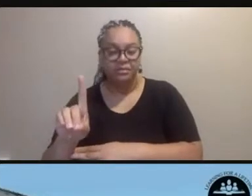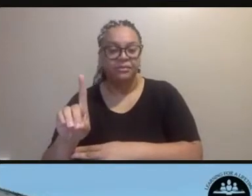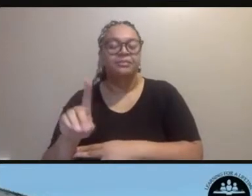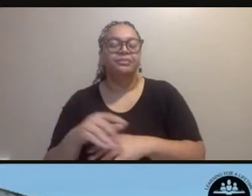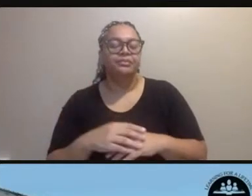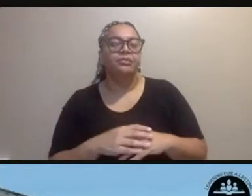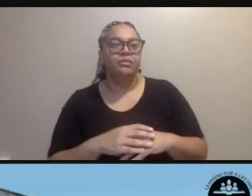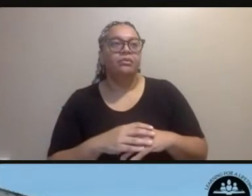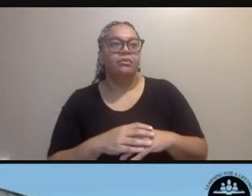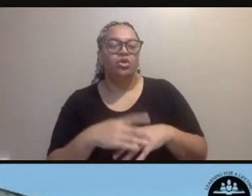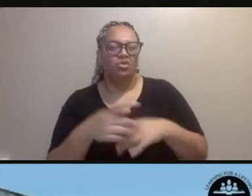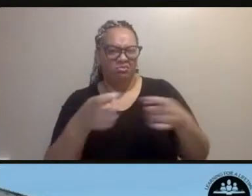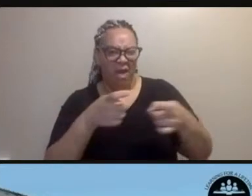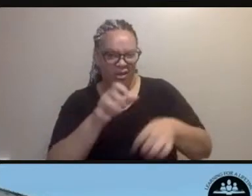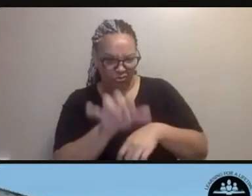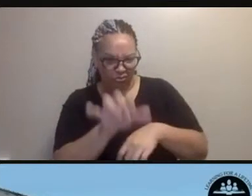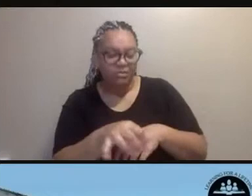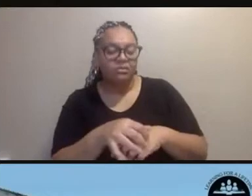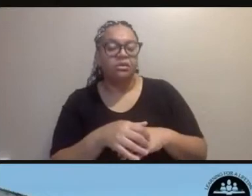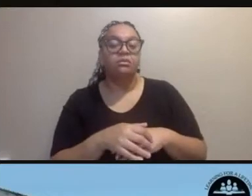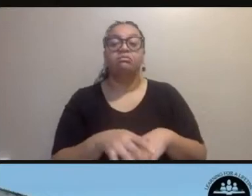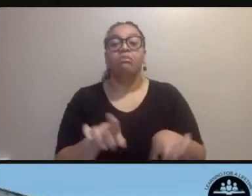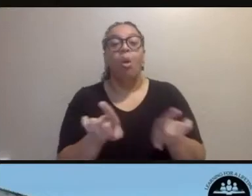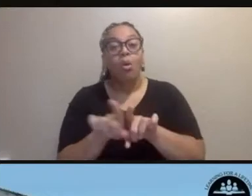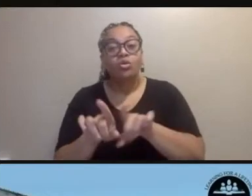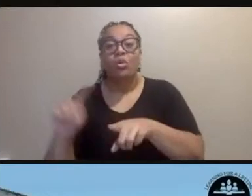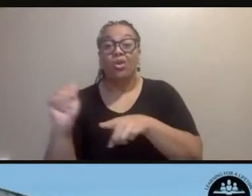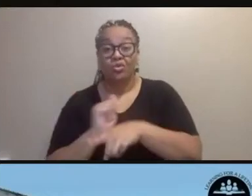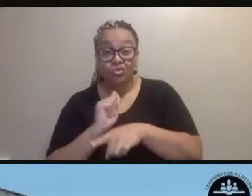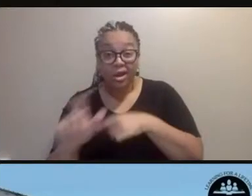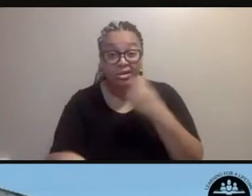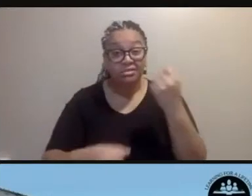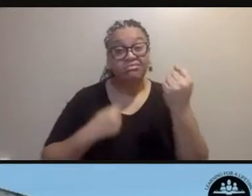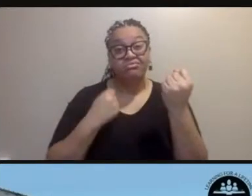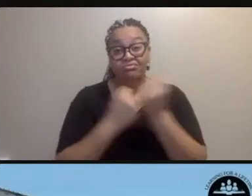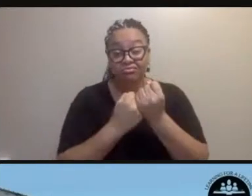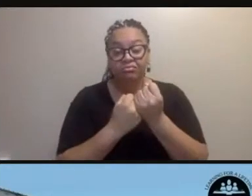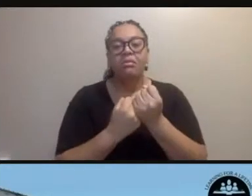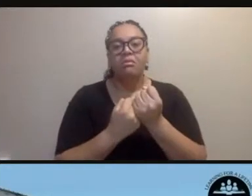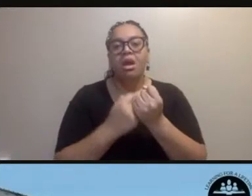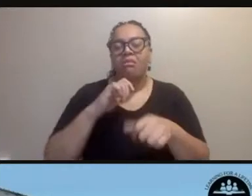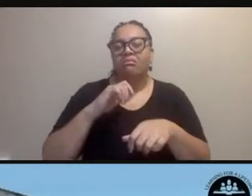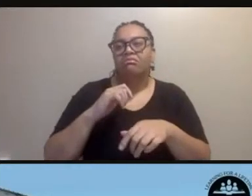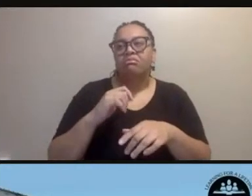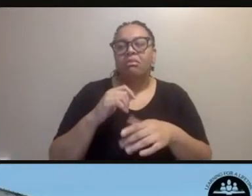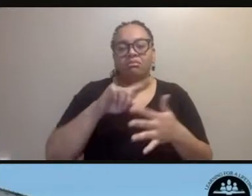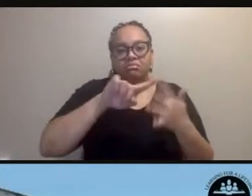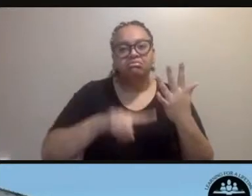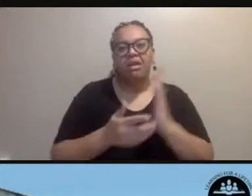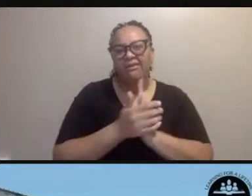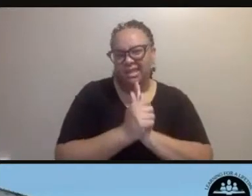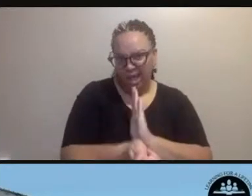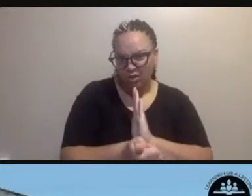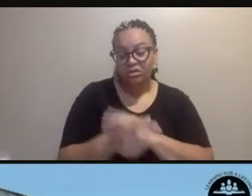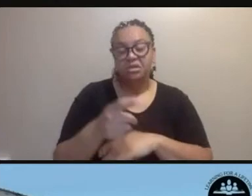STUDENTS AND NEED BEHAVIOR TO DEVELOPED.